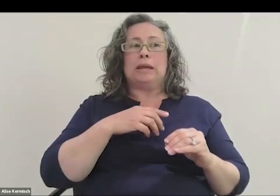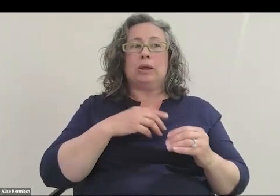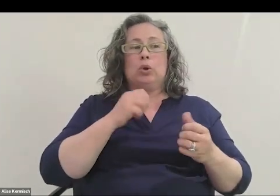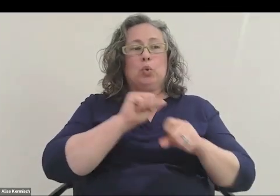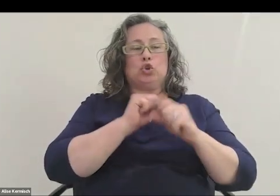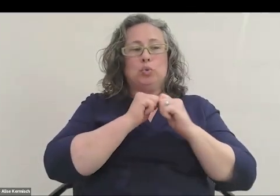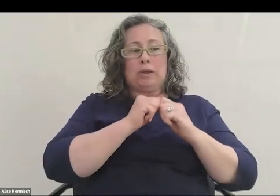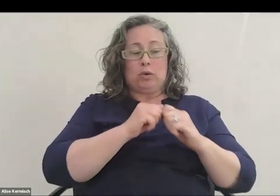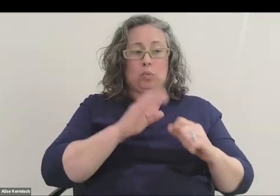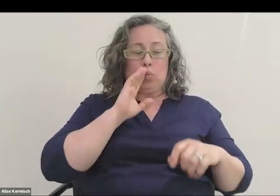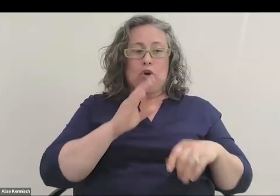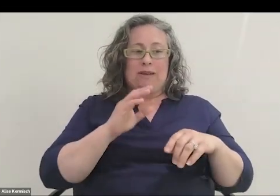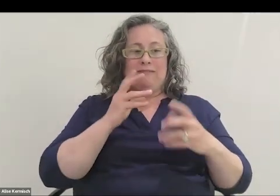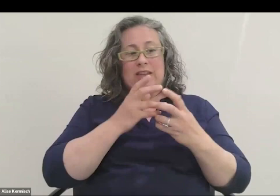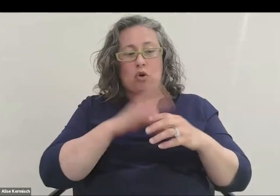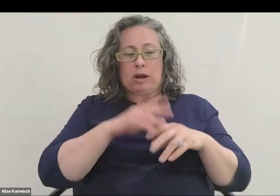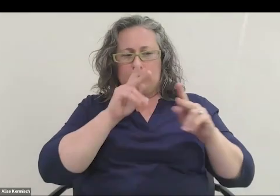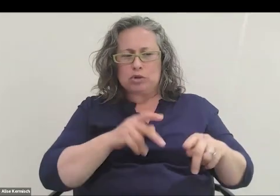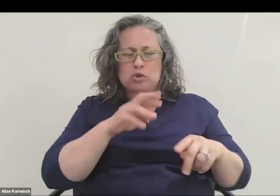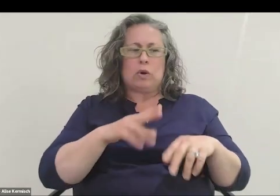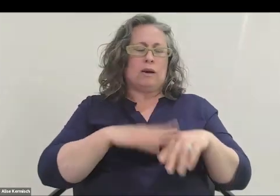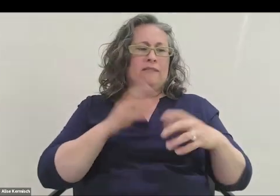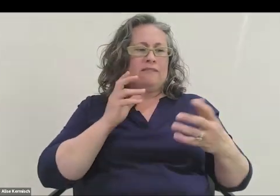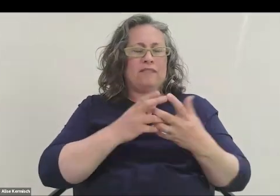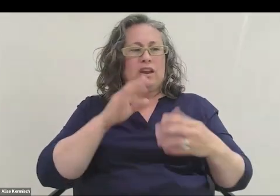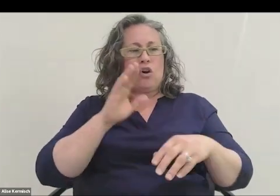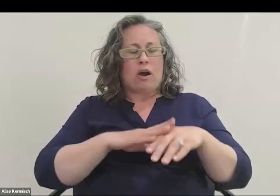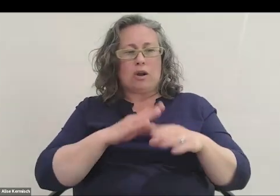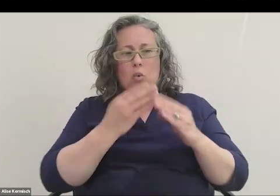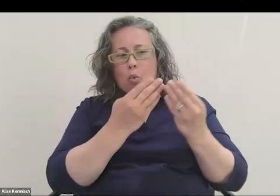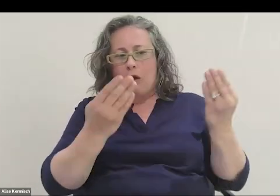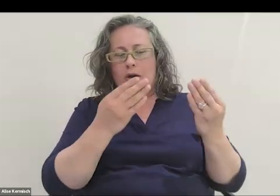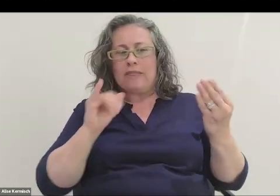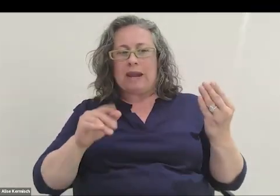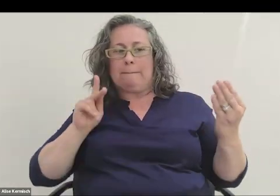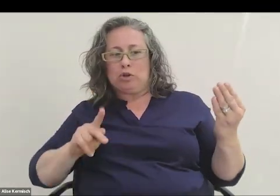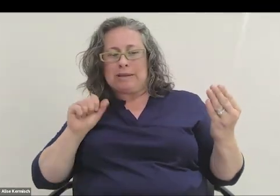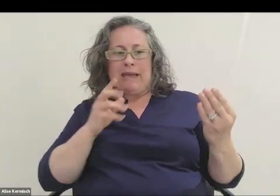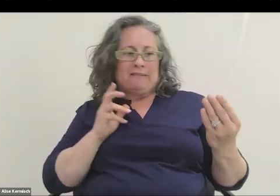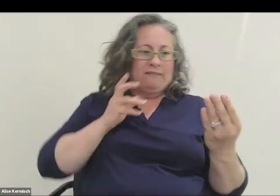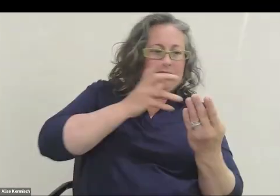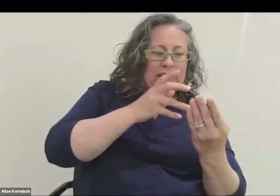that fits on a person or that fits on a wall that the person can be fitted to? What would that look like? I know AstroAccess